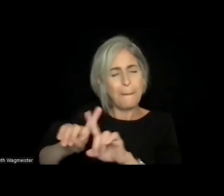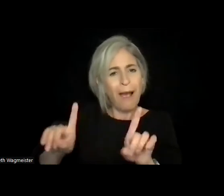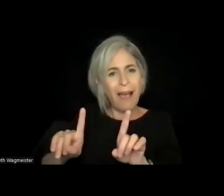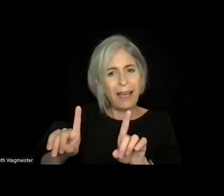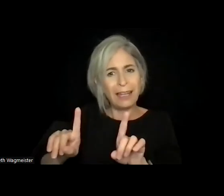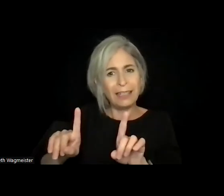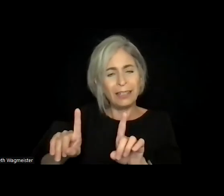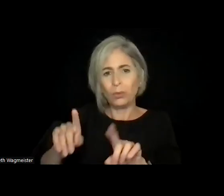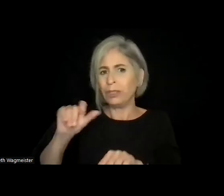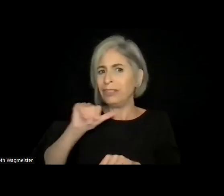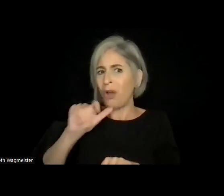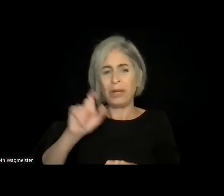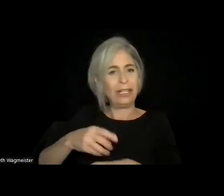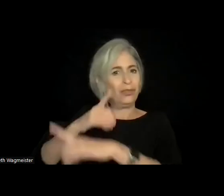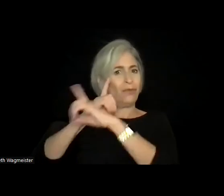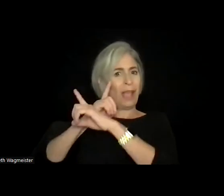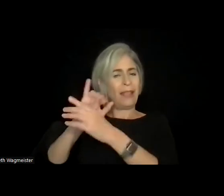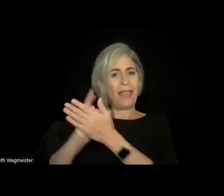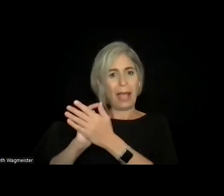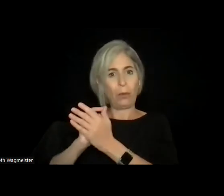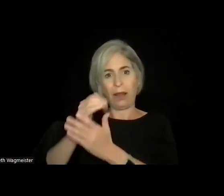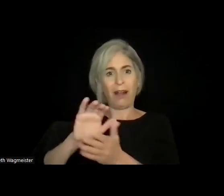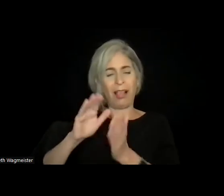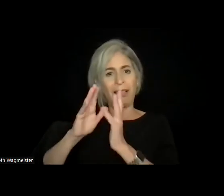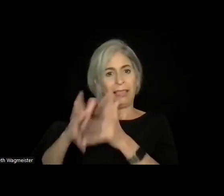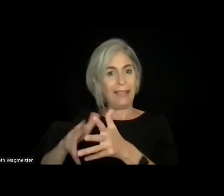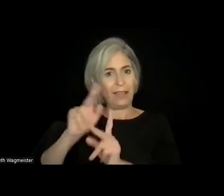in fact, are not police officer rating exclusion criteria